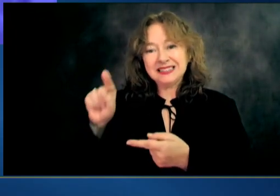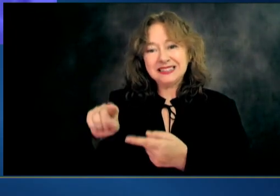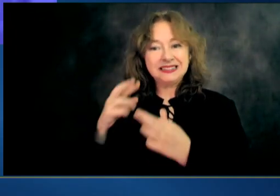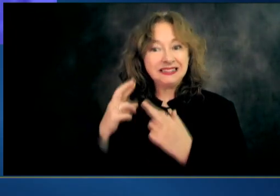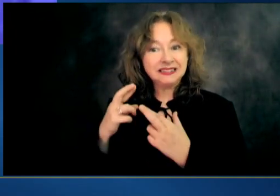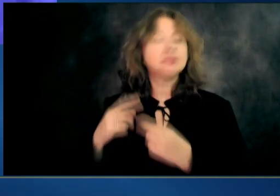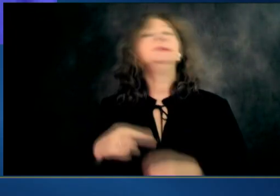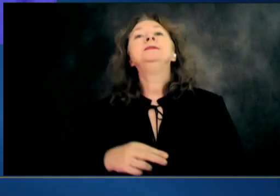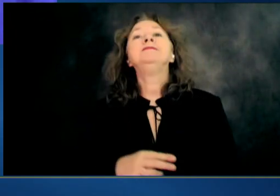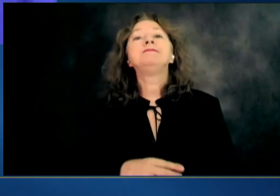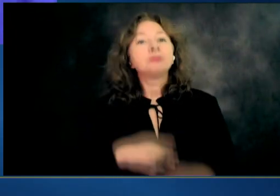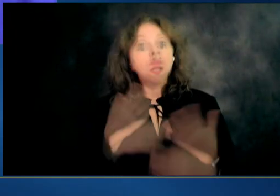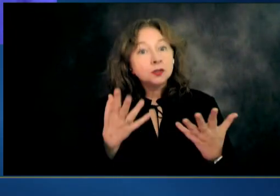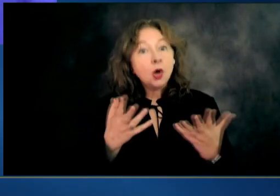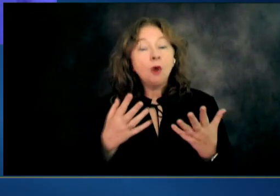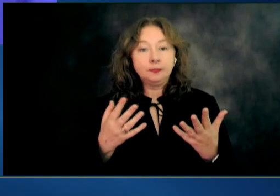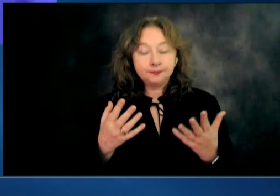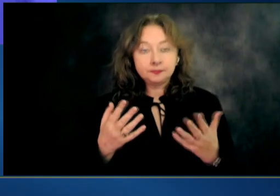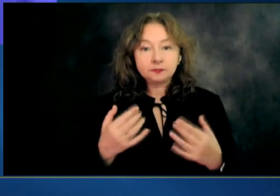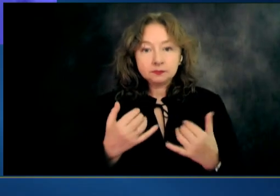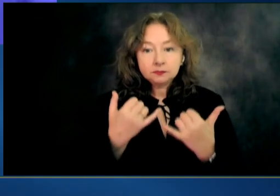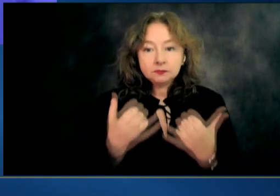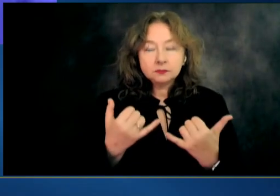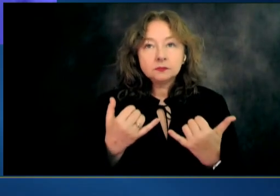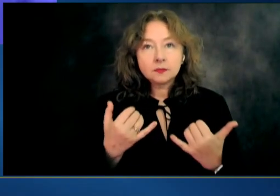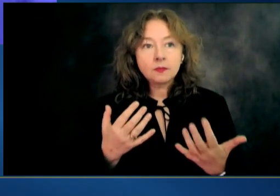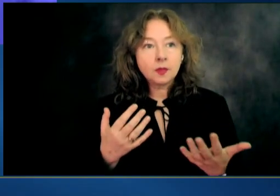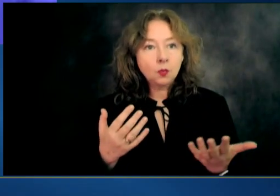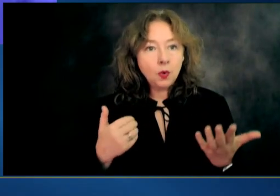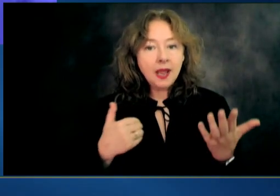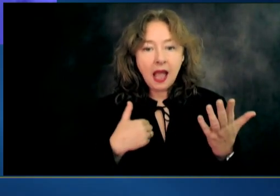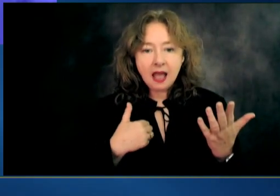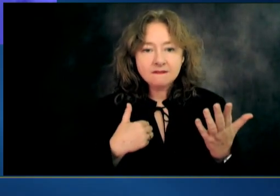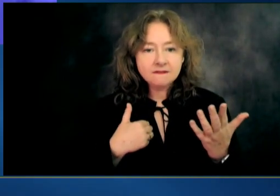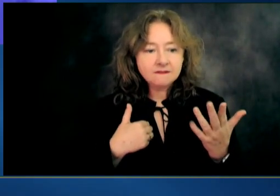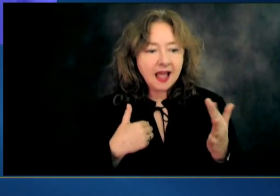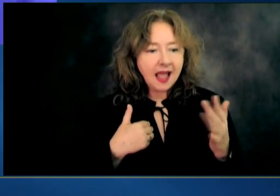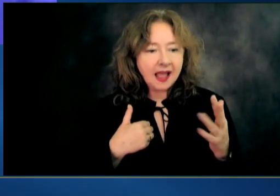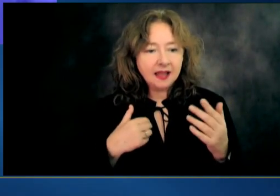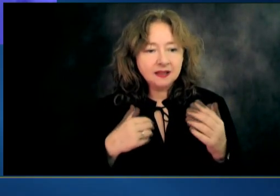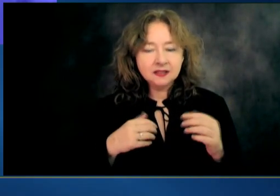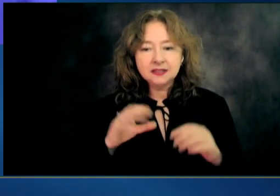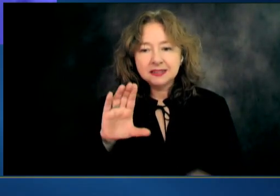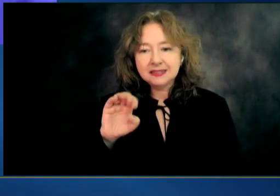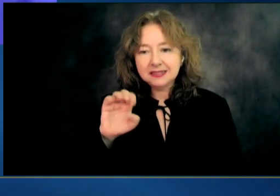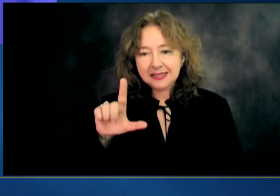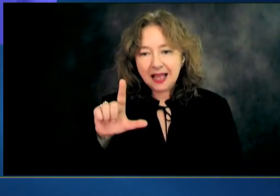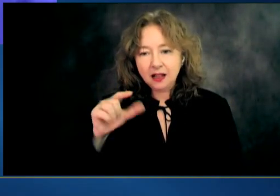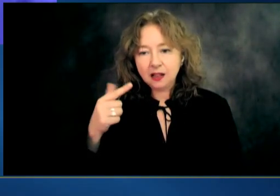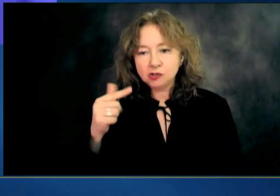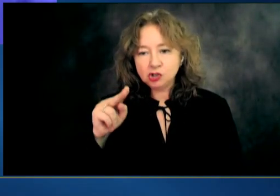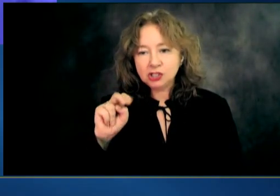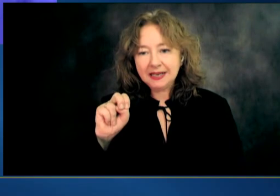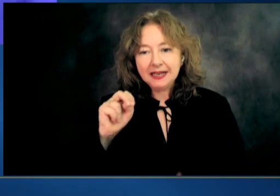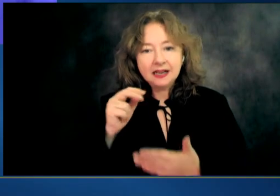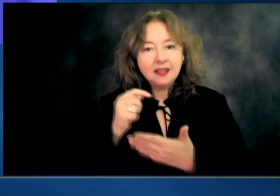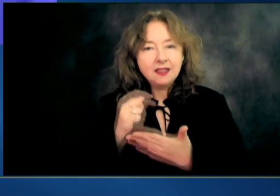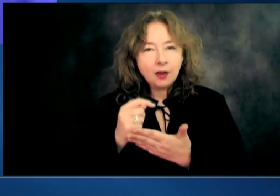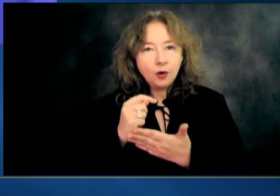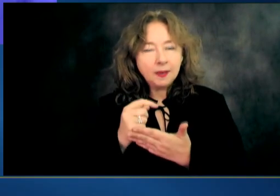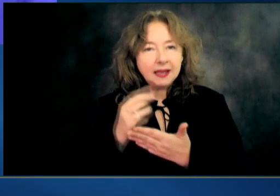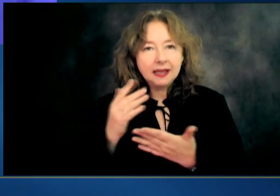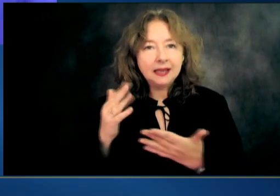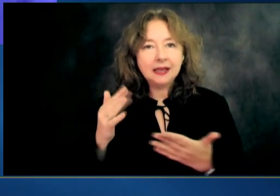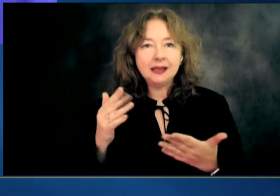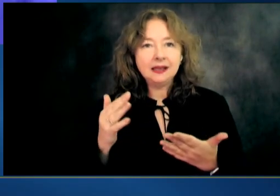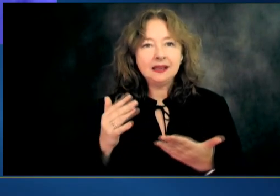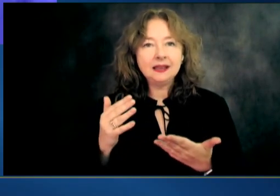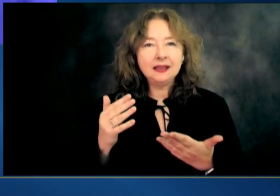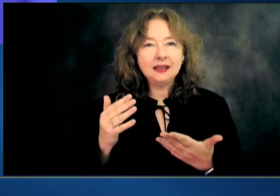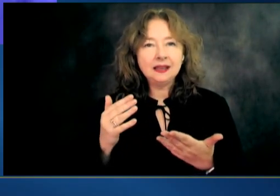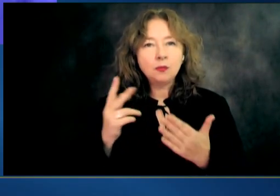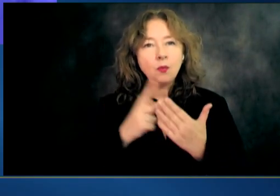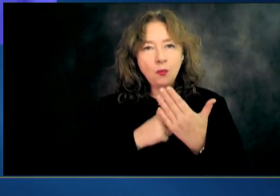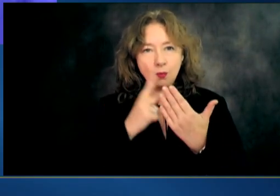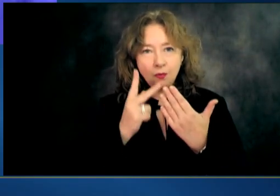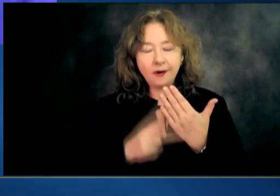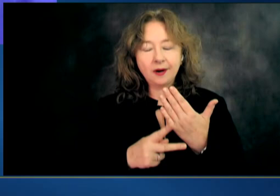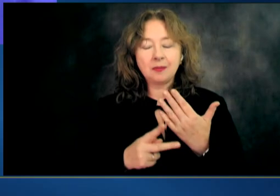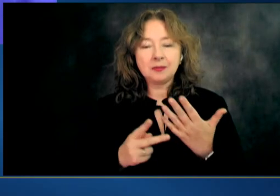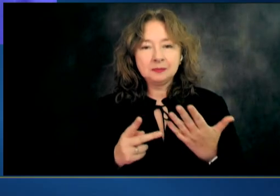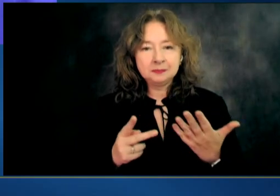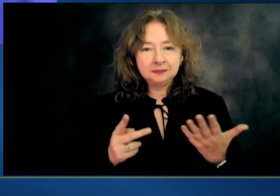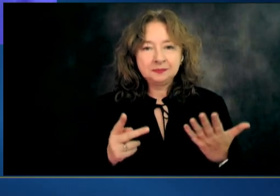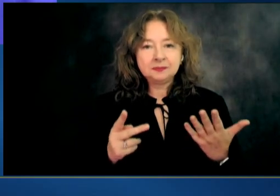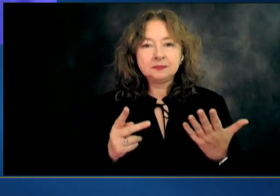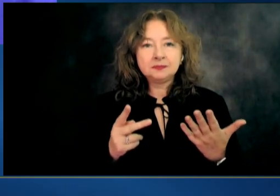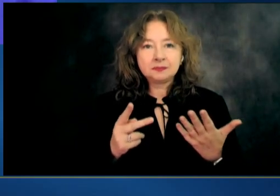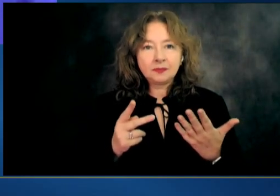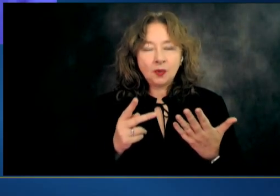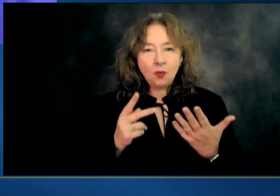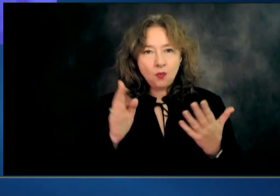we now have a cell and gene therapy program where we are going to try to do everything we can to